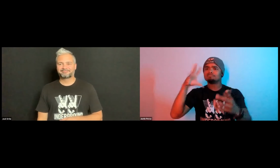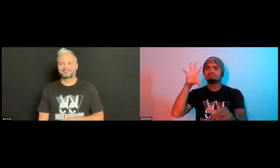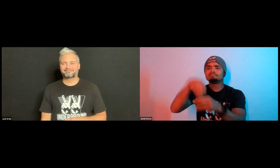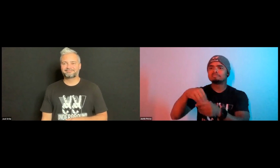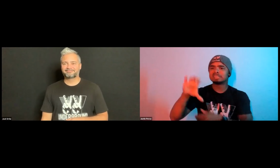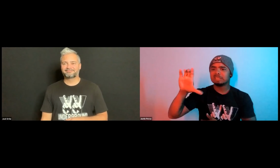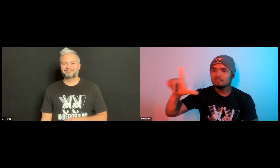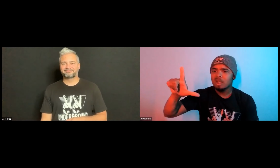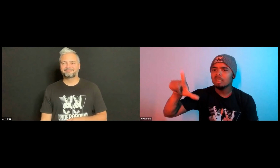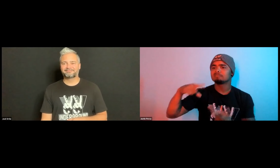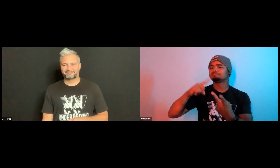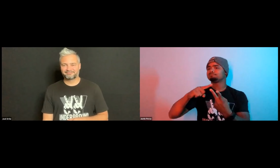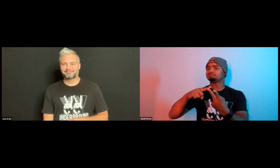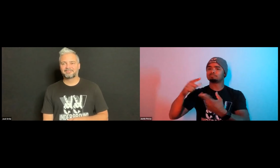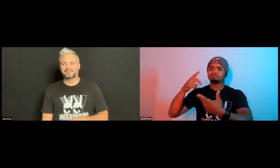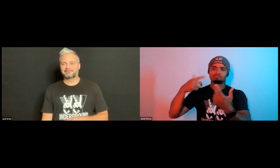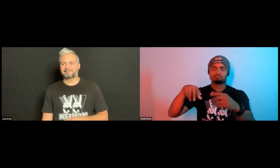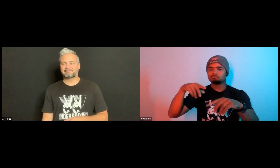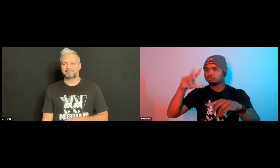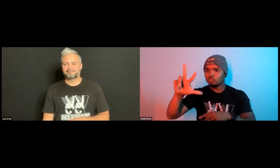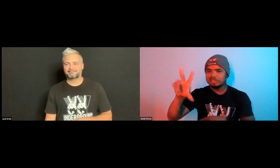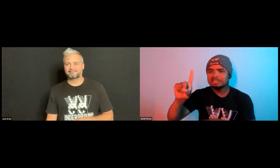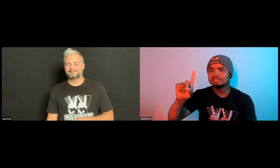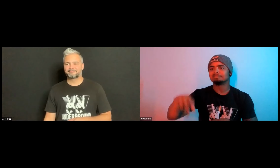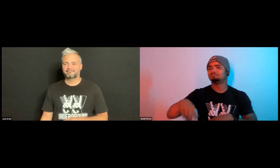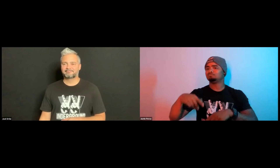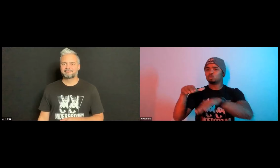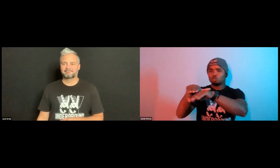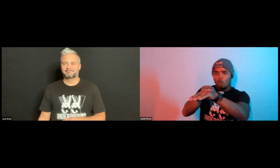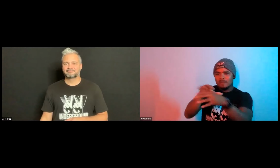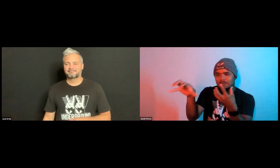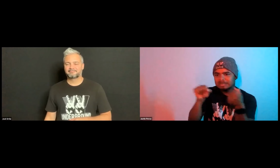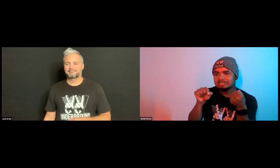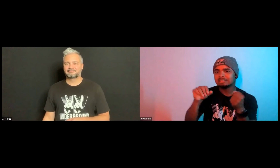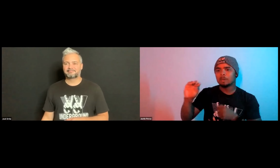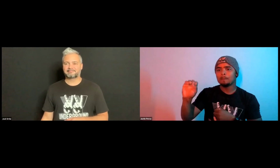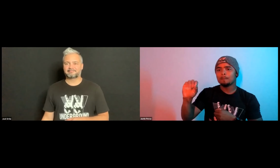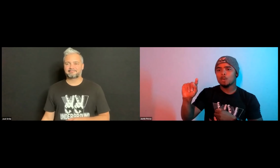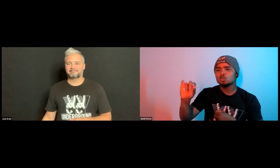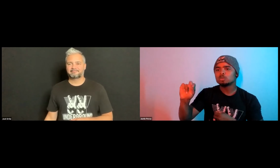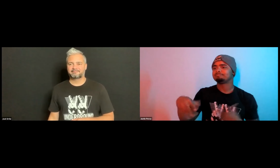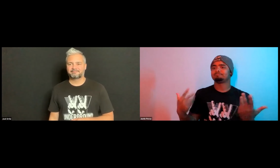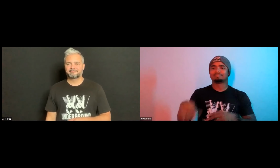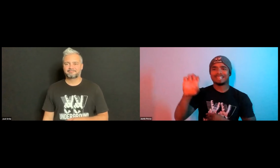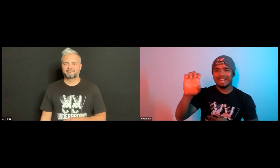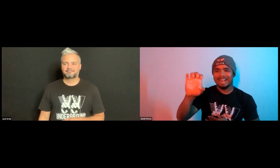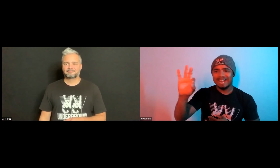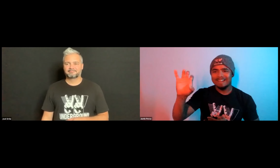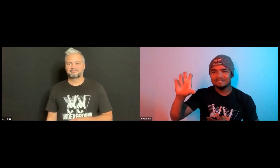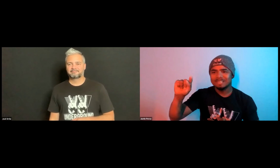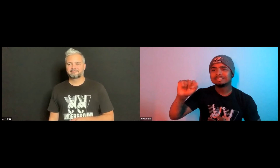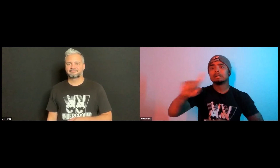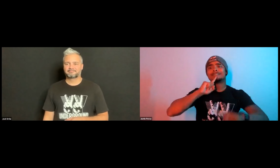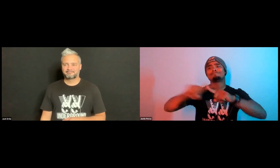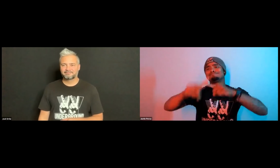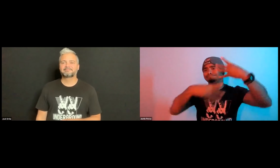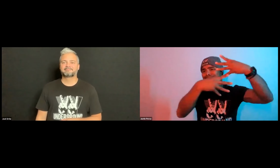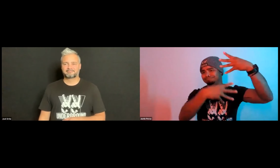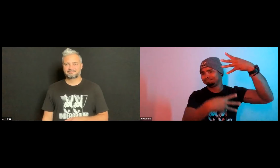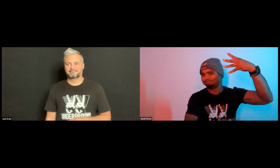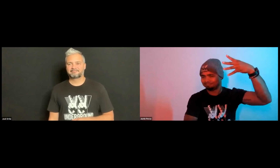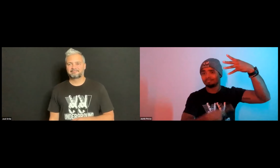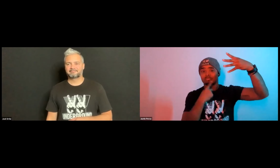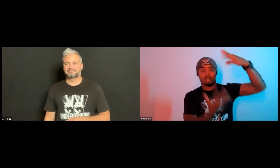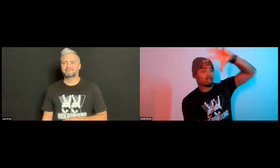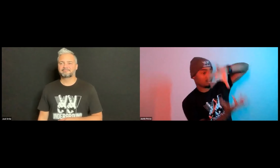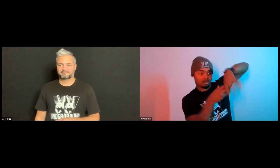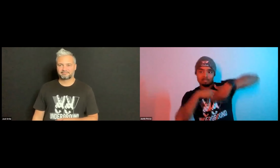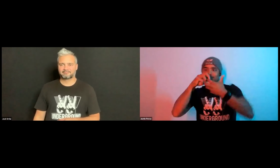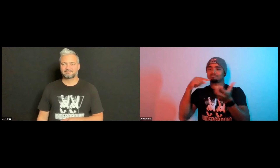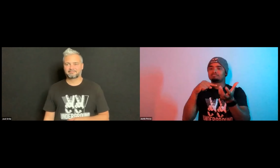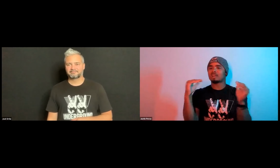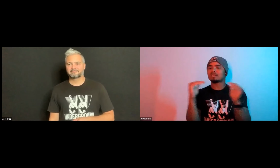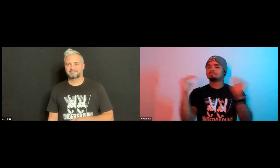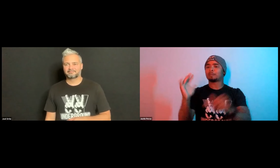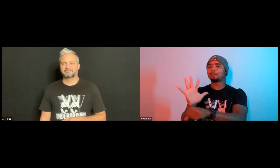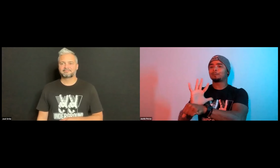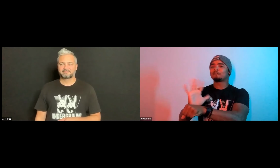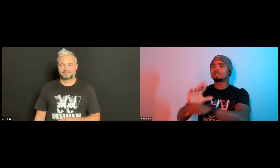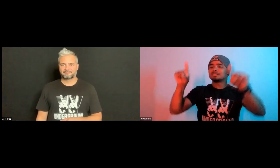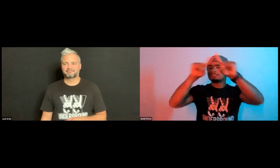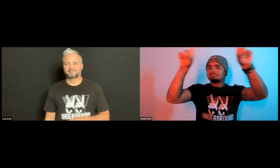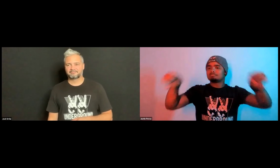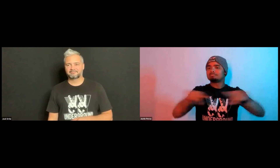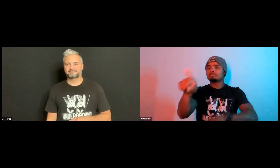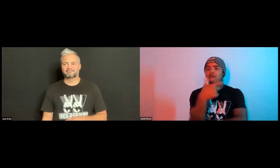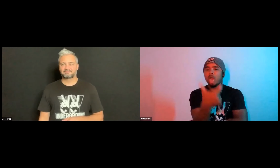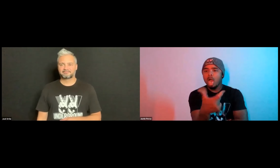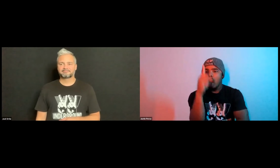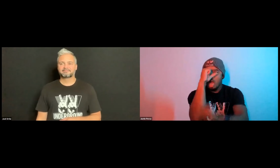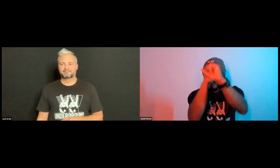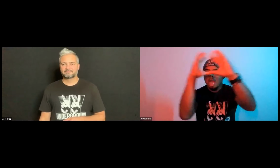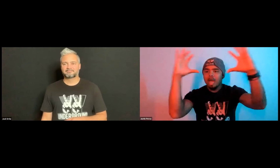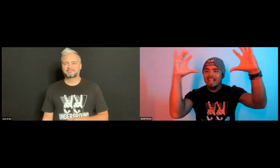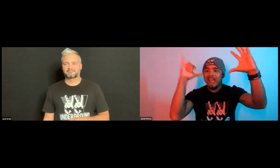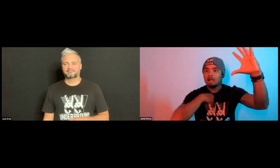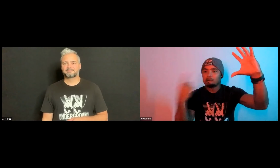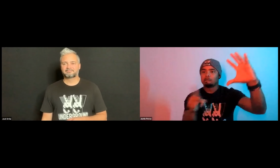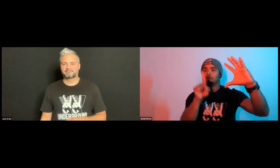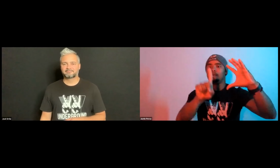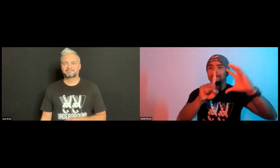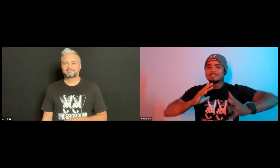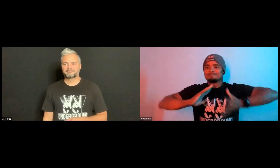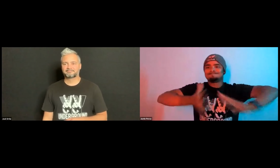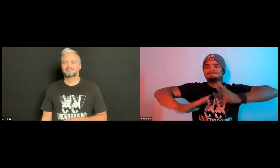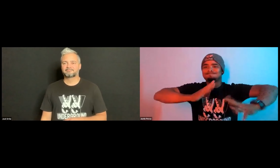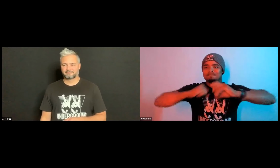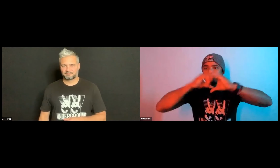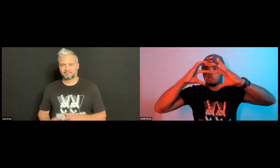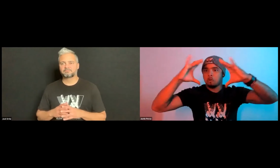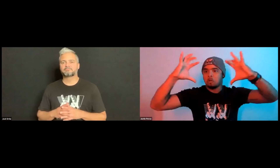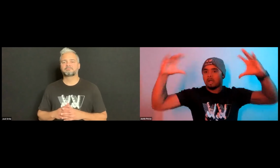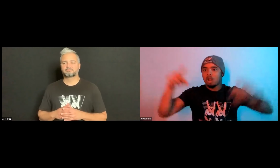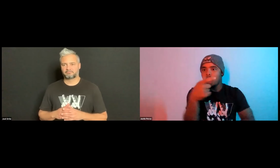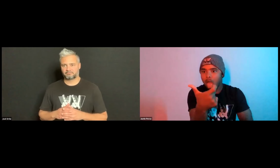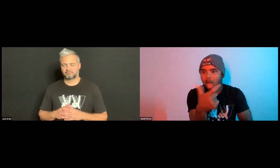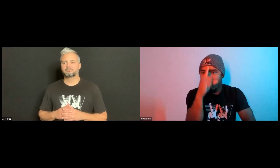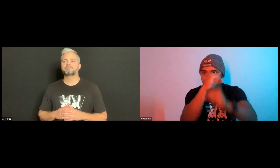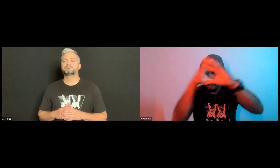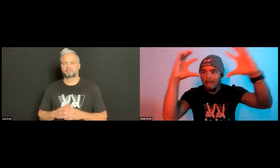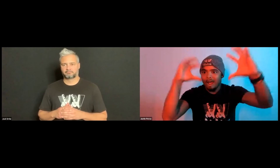We will use classifiers, 3D, motion, effects, just a variety of different ways all together to provide a movie but live.